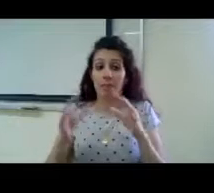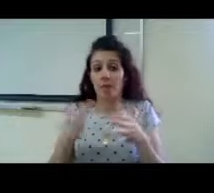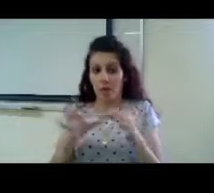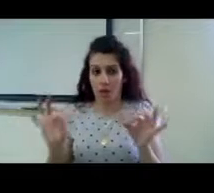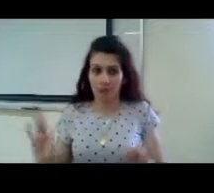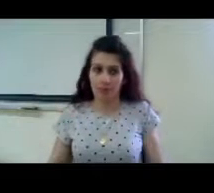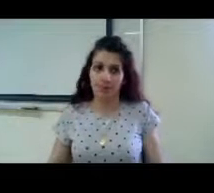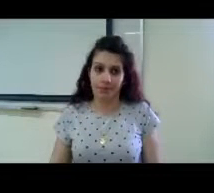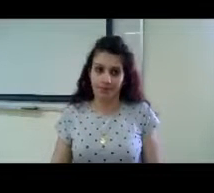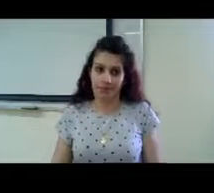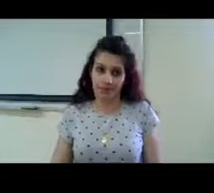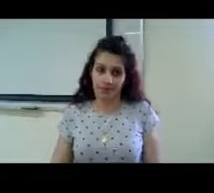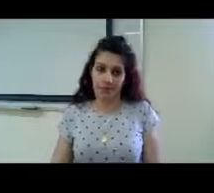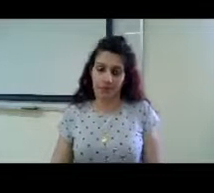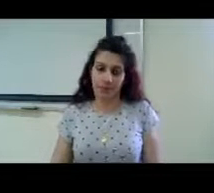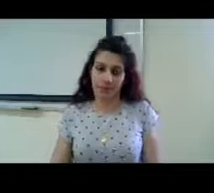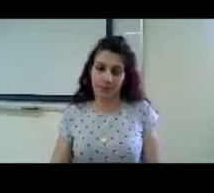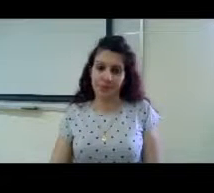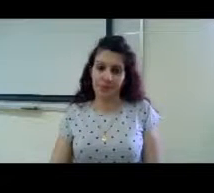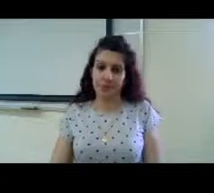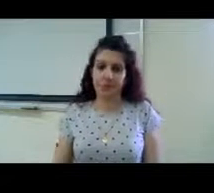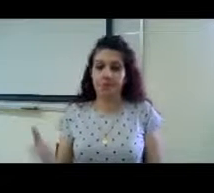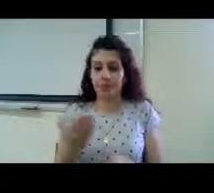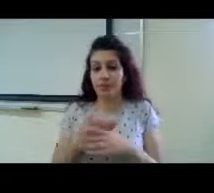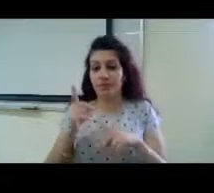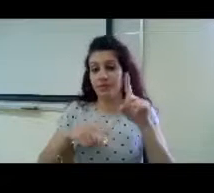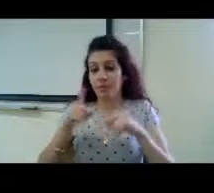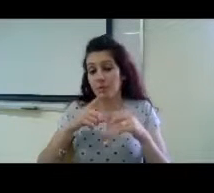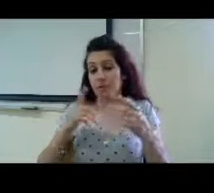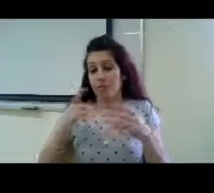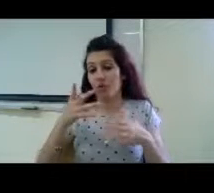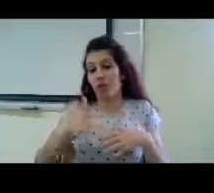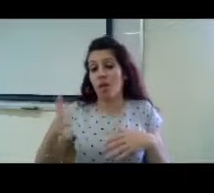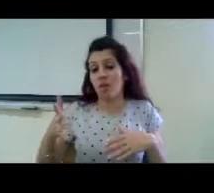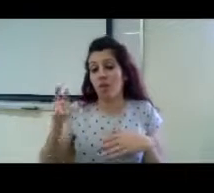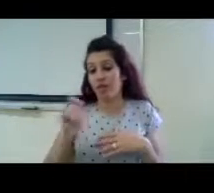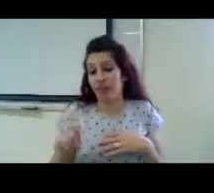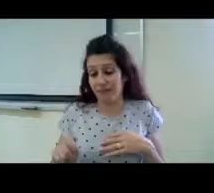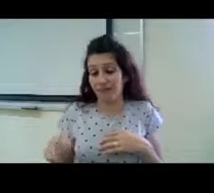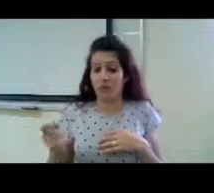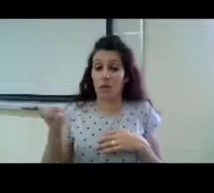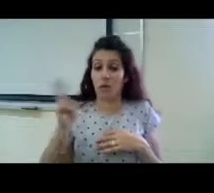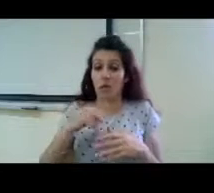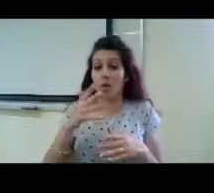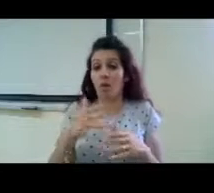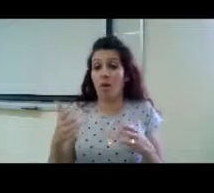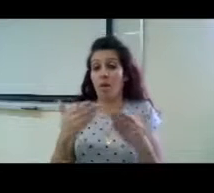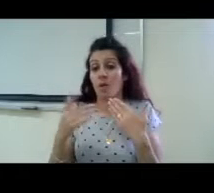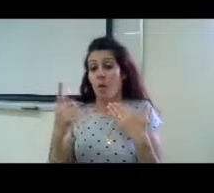this whole home and school or the contact with school has been incredibly